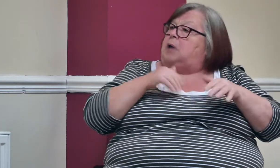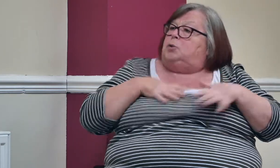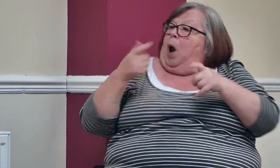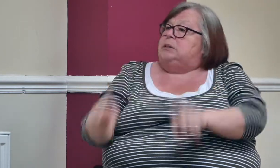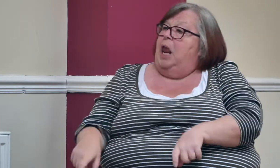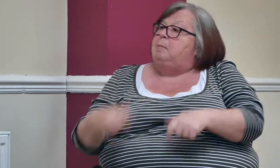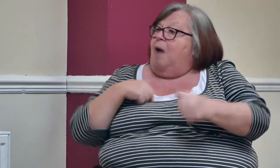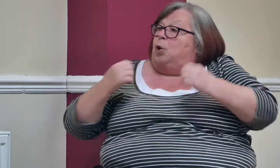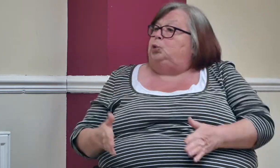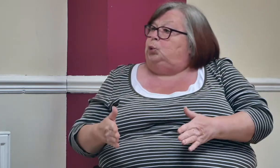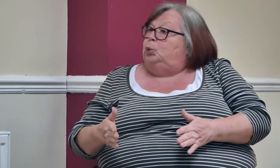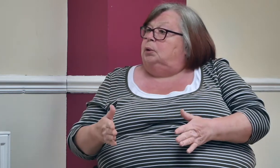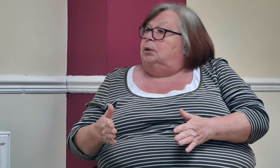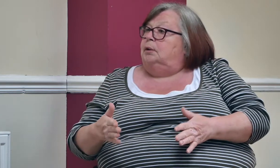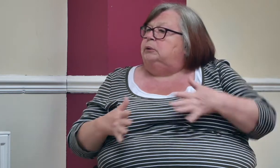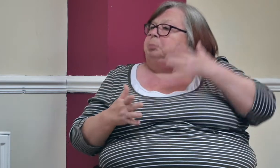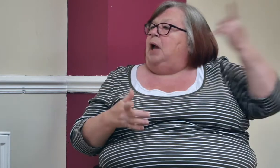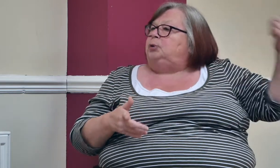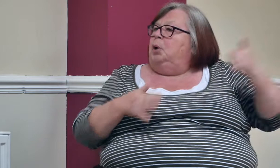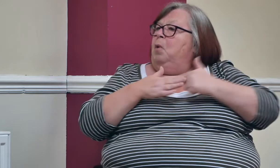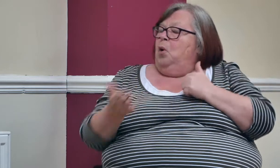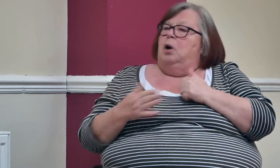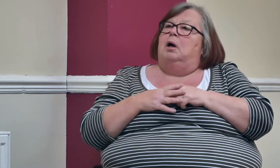because I didn't want to stay, but I had to.